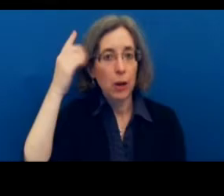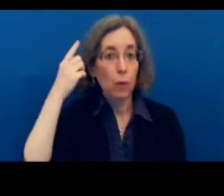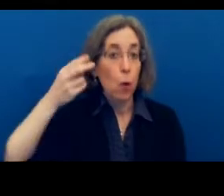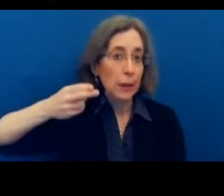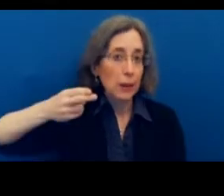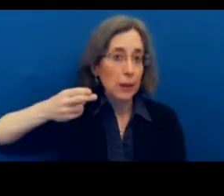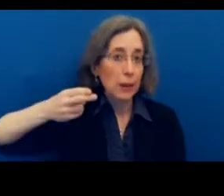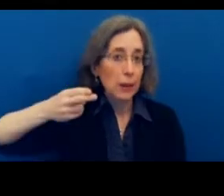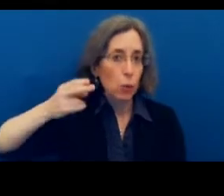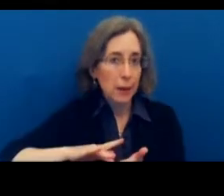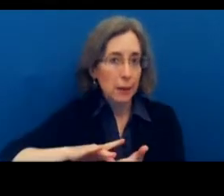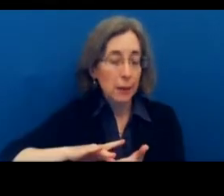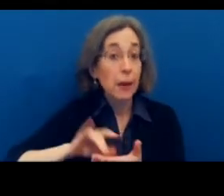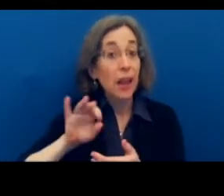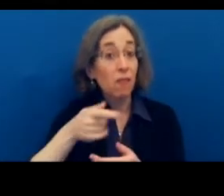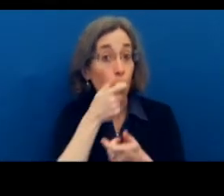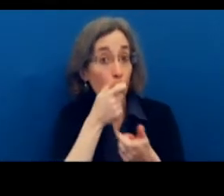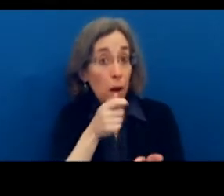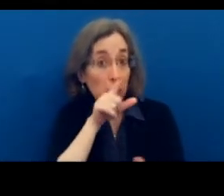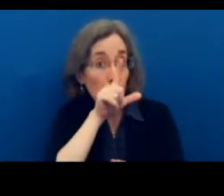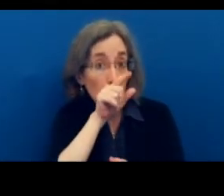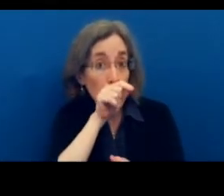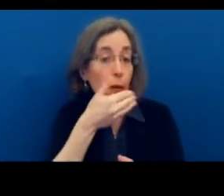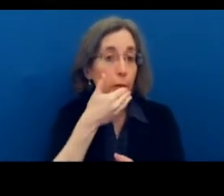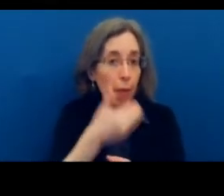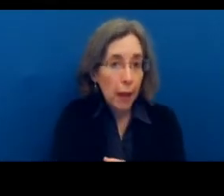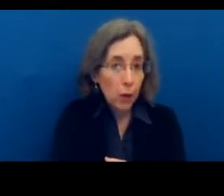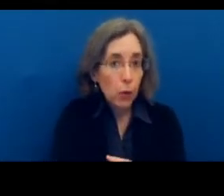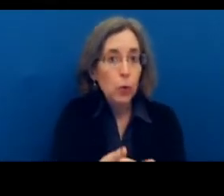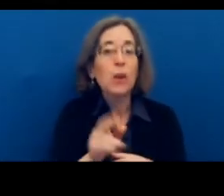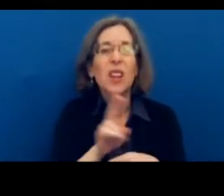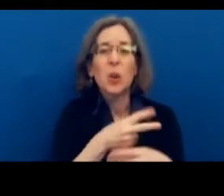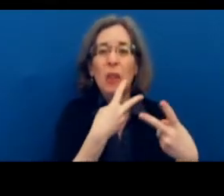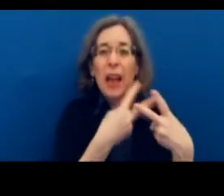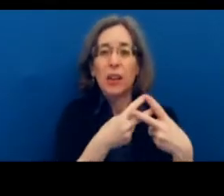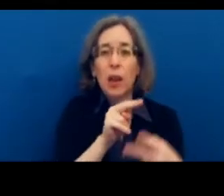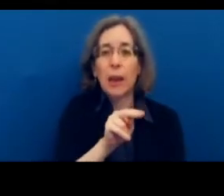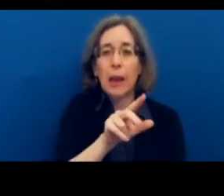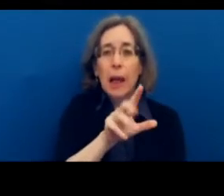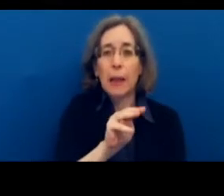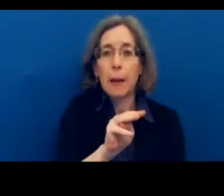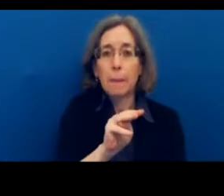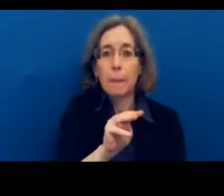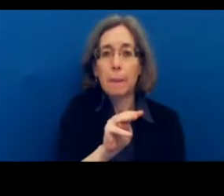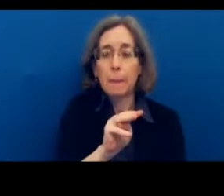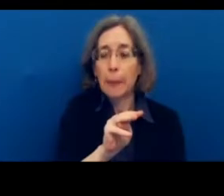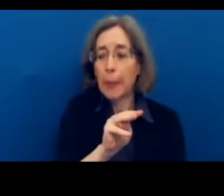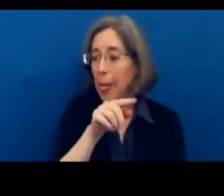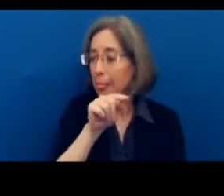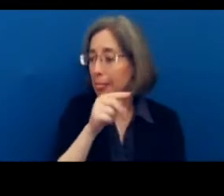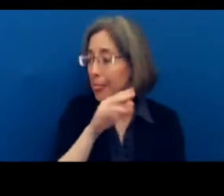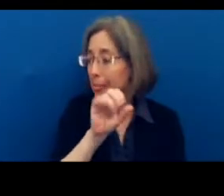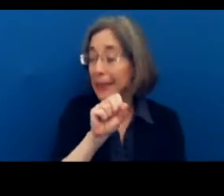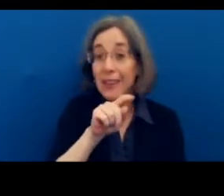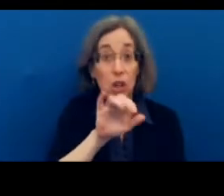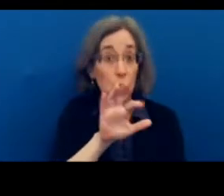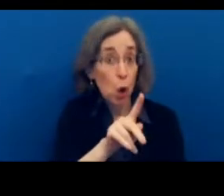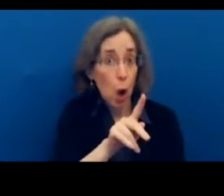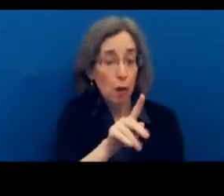THANK YOU VERY MUCH FOR FOLLOWING US ON TWITTER. THIS EVENT IS PART OF THE NLM'S